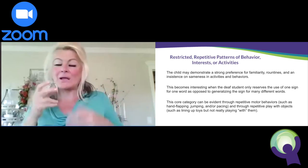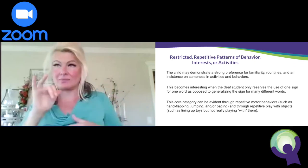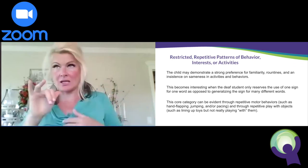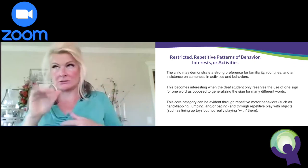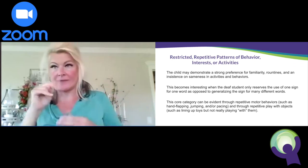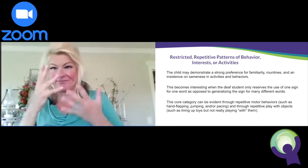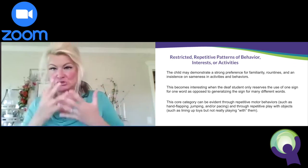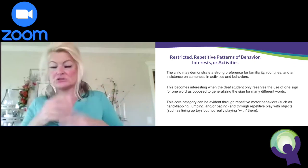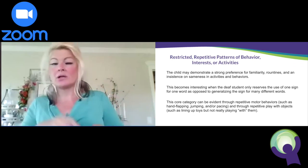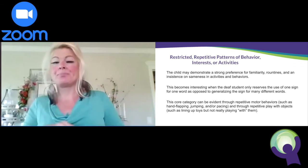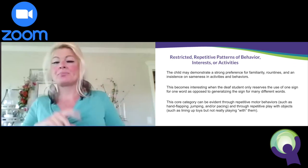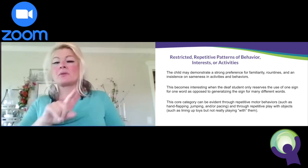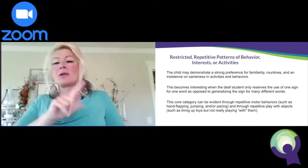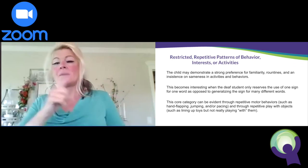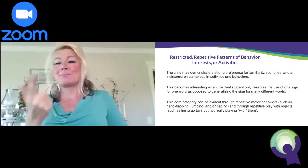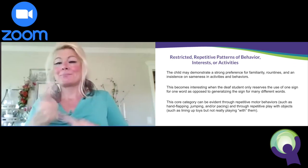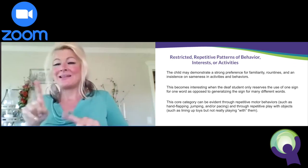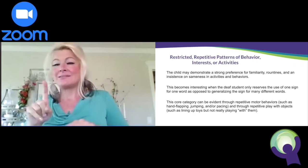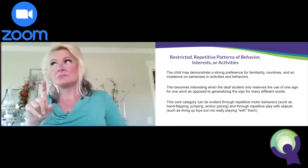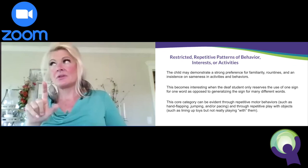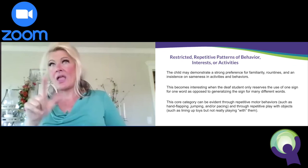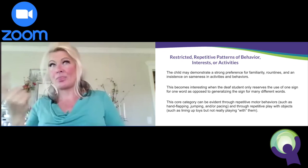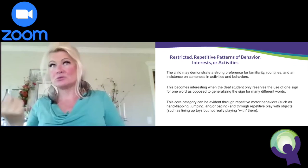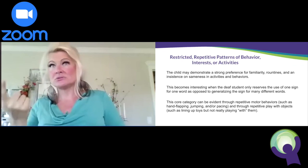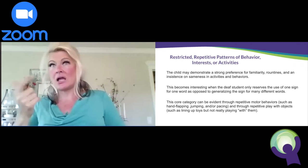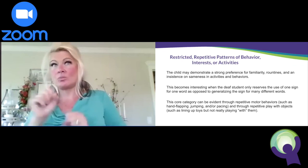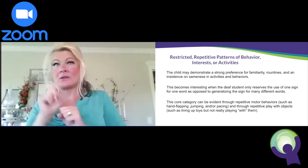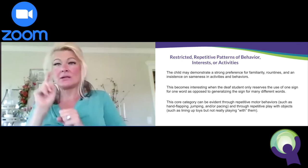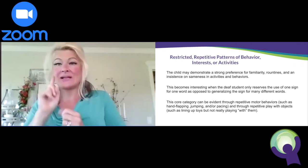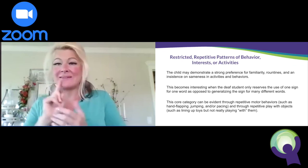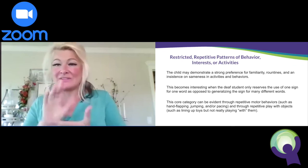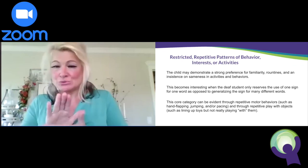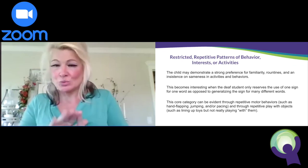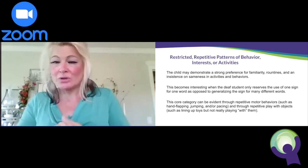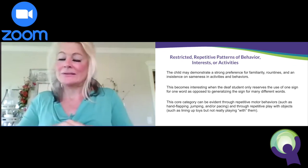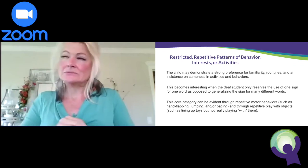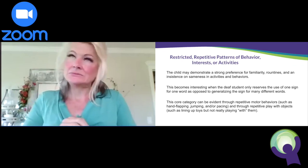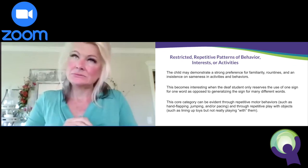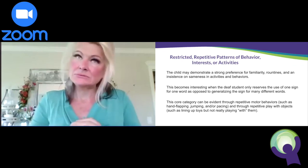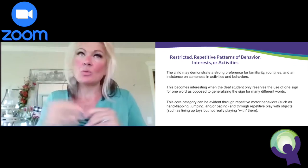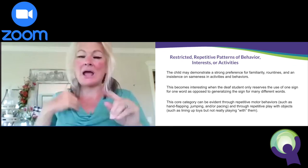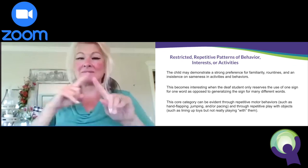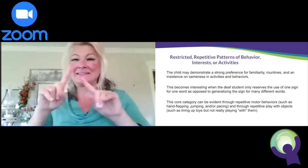their interpreters working with them and developing their expressions and showing that and so when